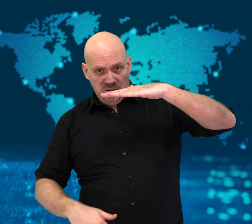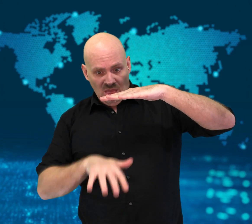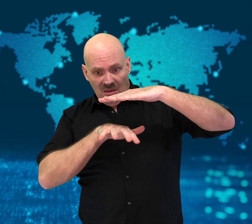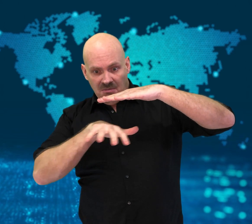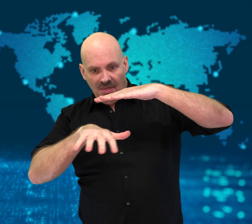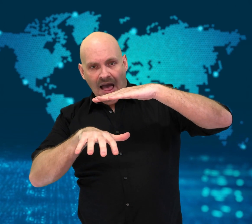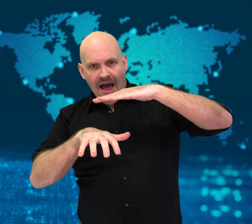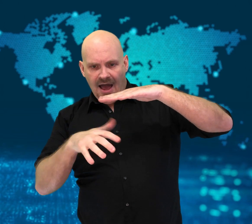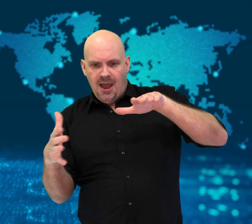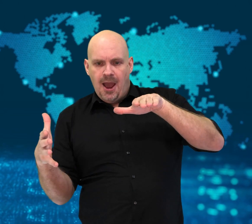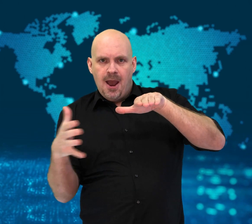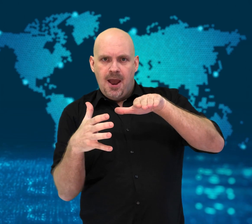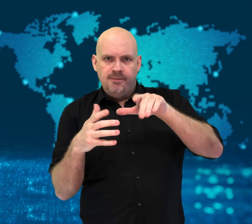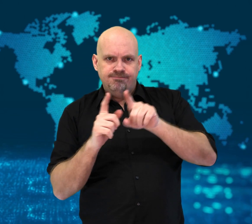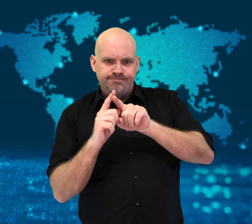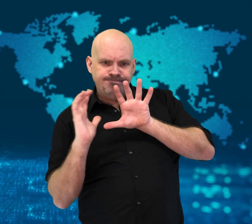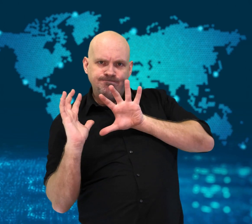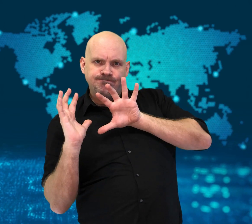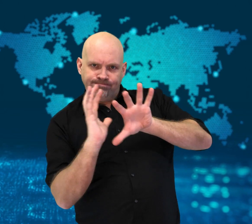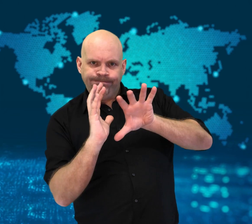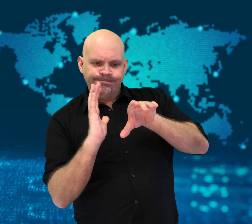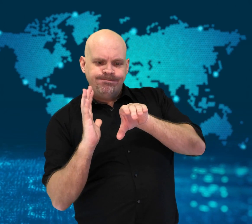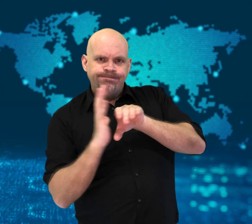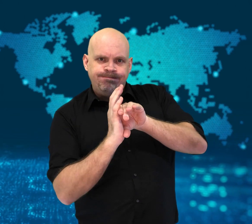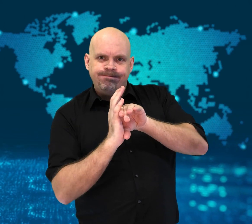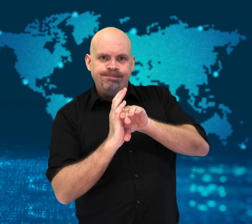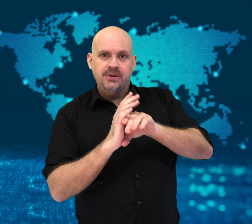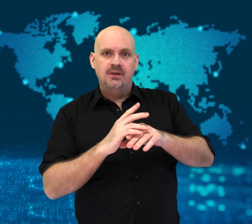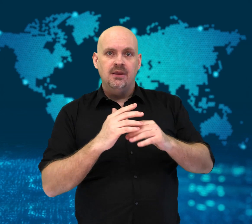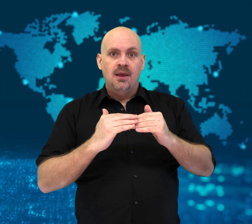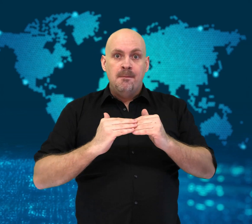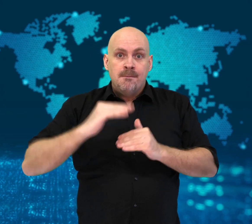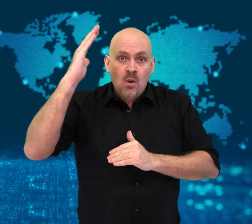the coffins from floating away.